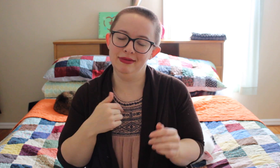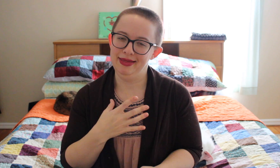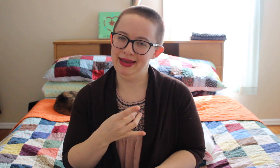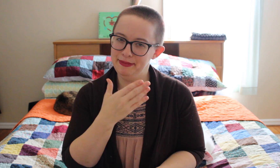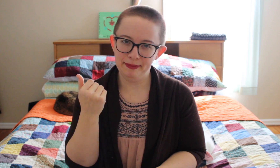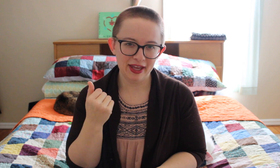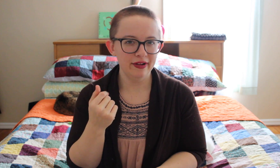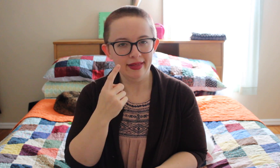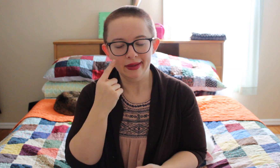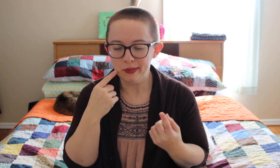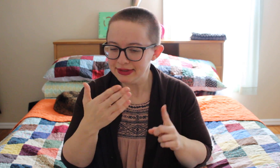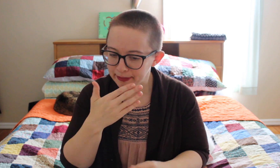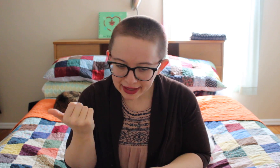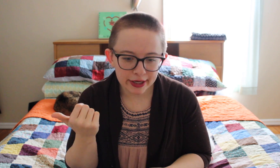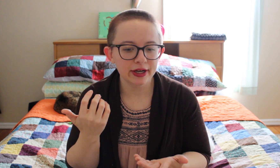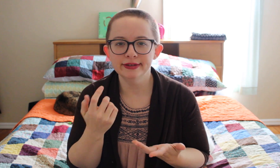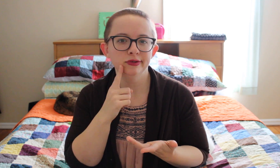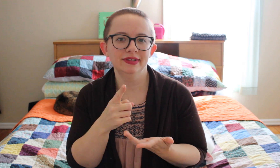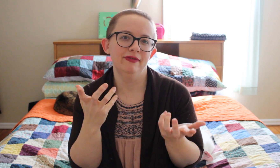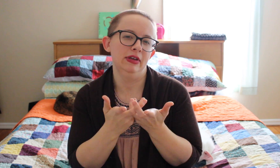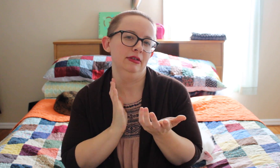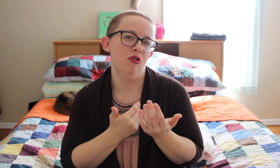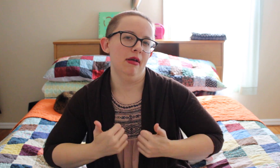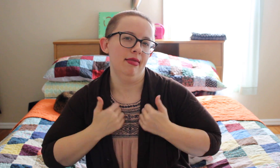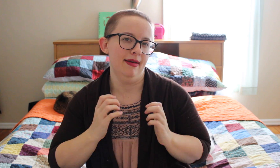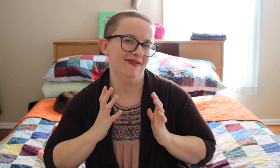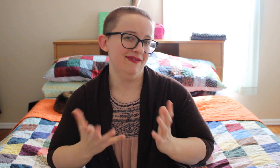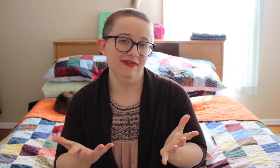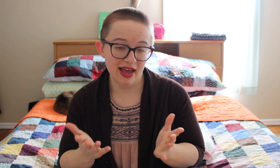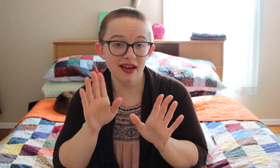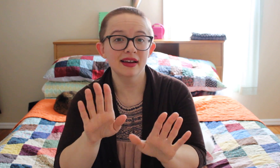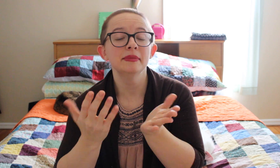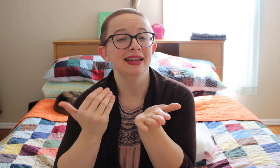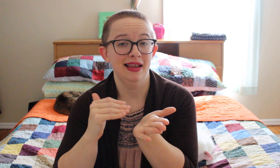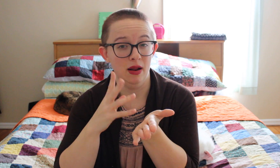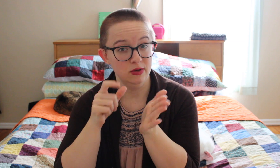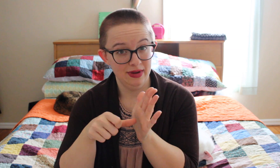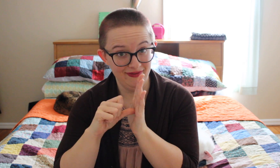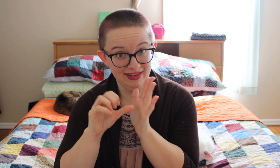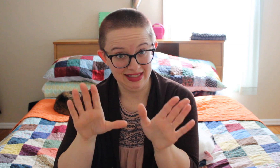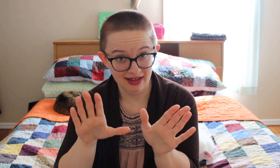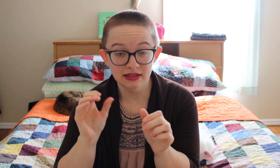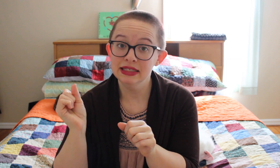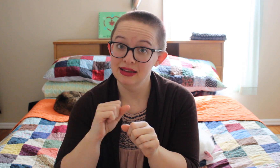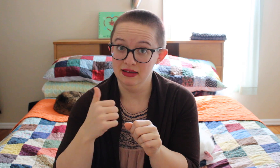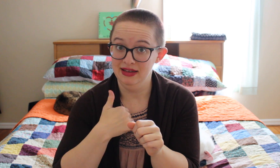But in general, I like it much better. I think it just works better it fits our life. Now, I want to emphasize this.